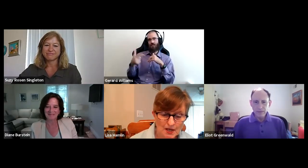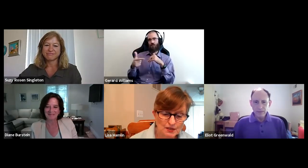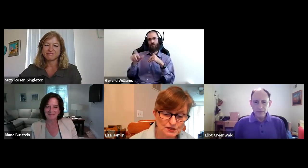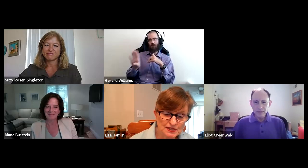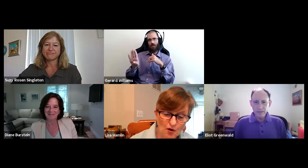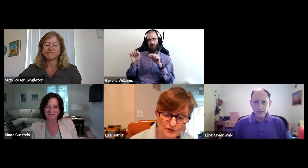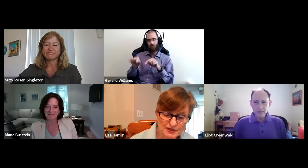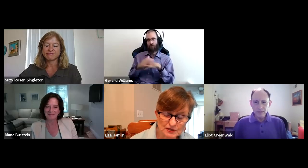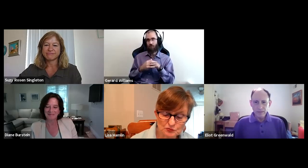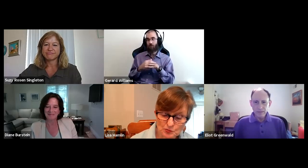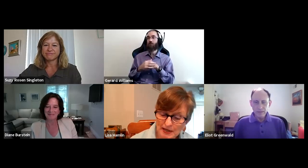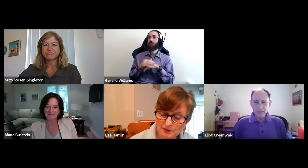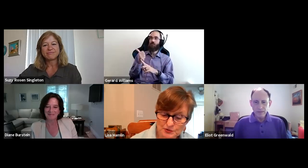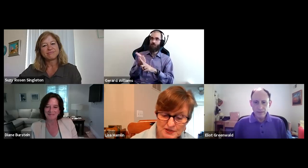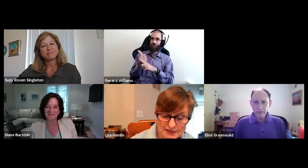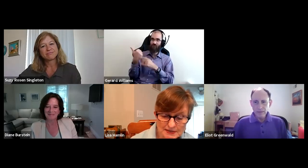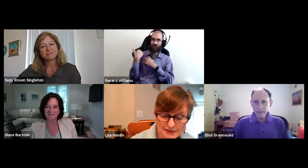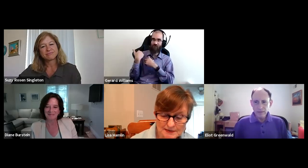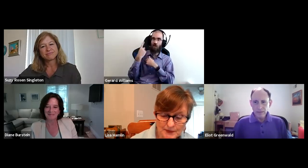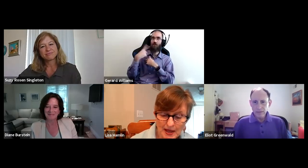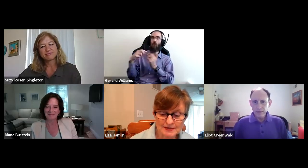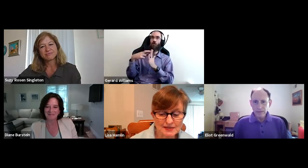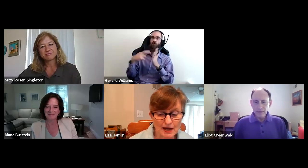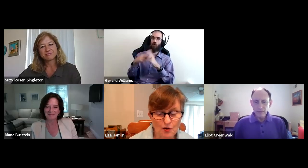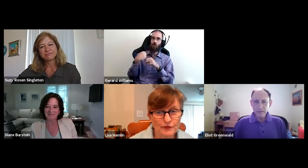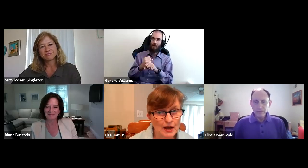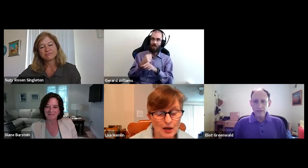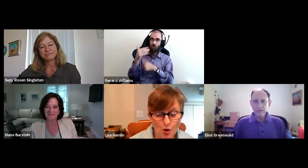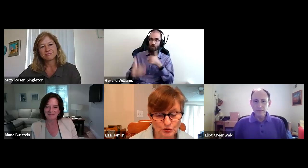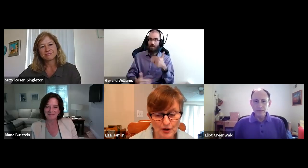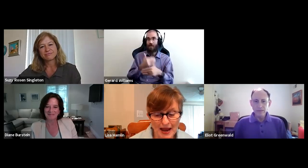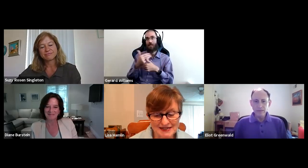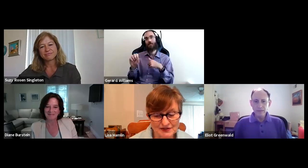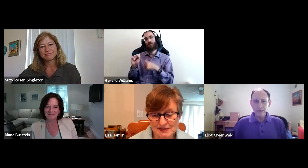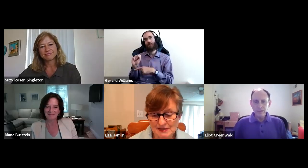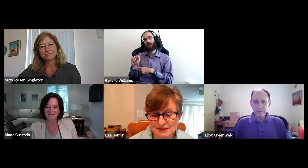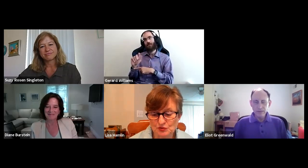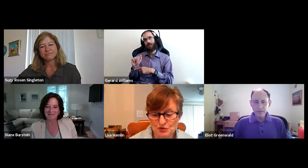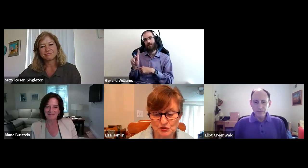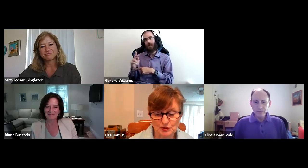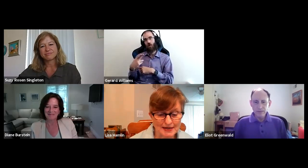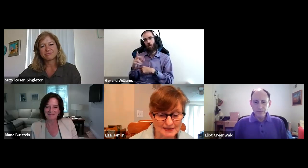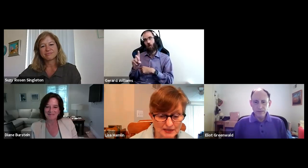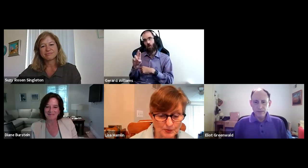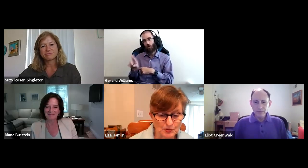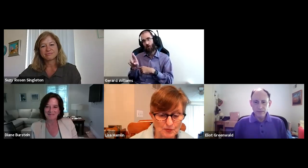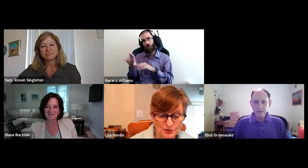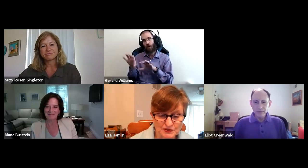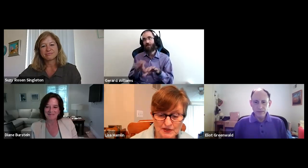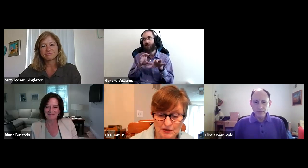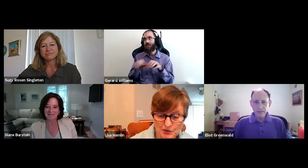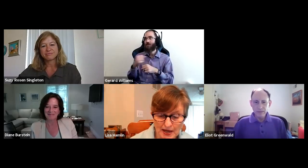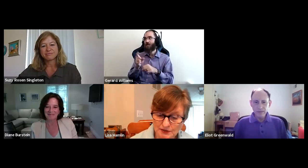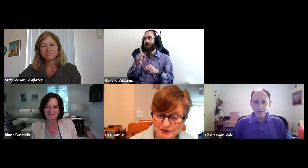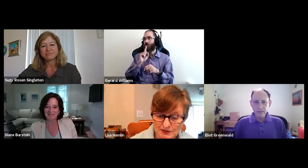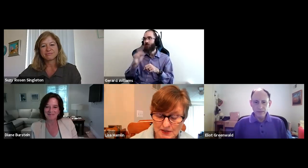She oversees rulemaking proceedings and stakeholder activities to ensure accessible emergency